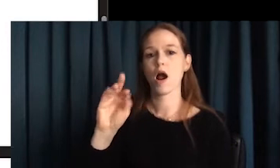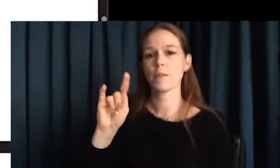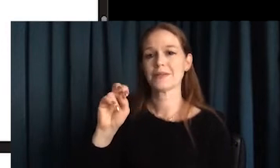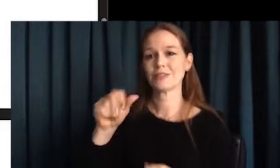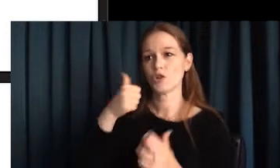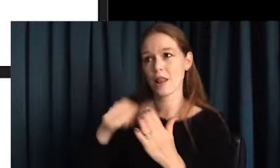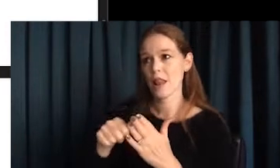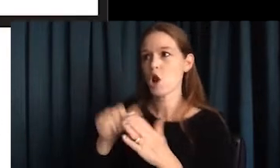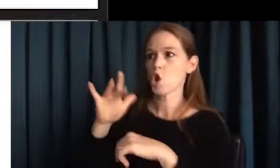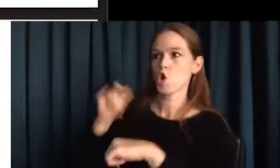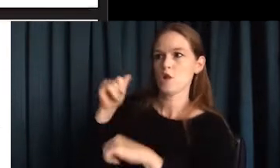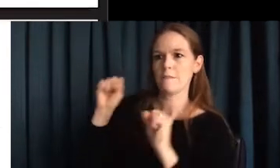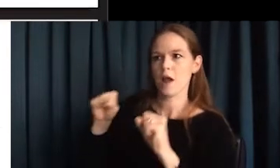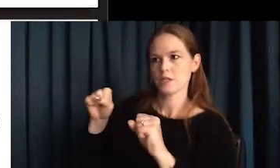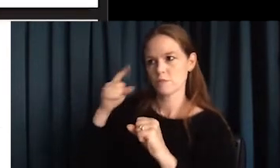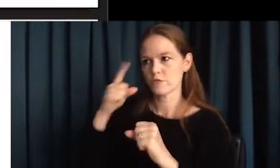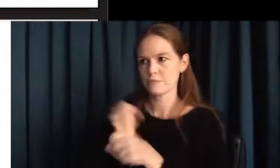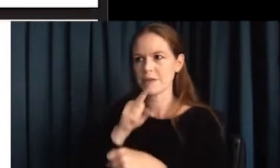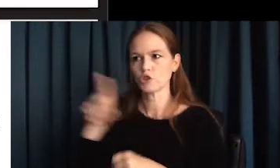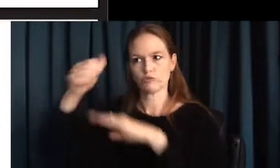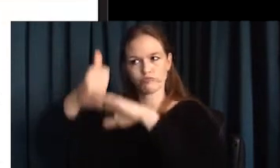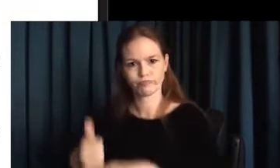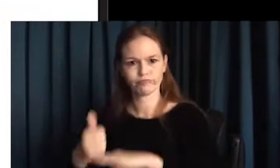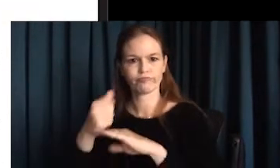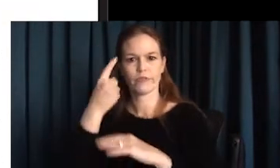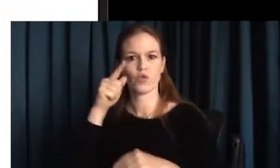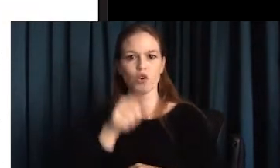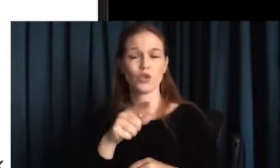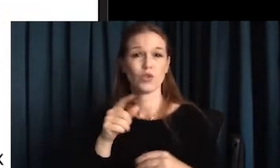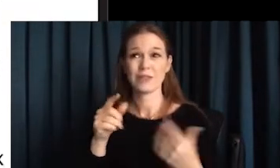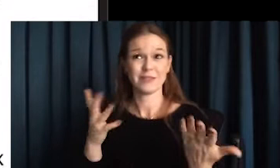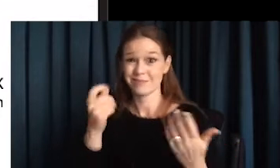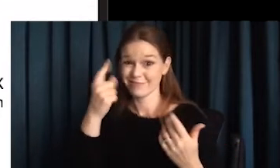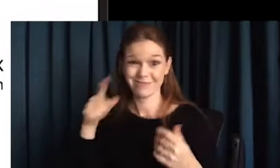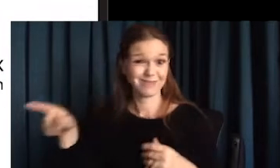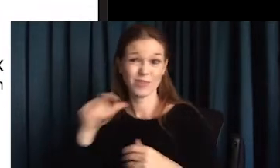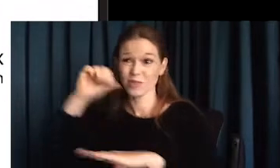in order to get your accommodations in place, because you're not in place until your instructor receives that letter.